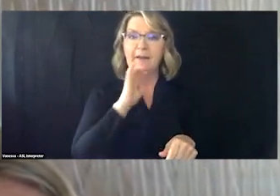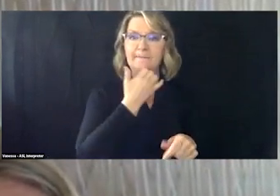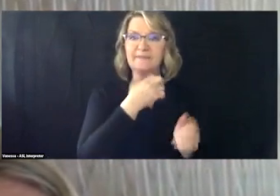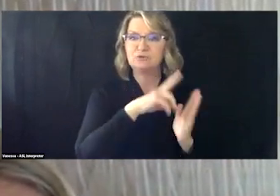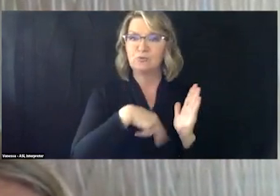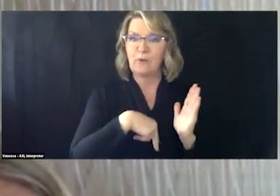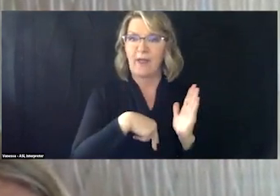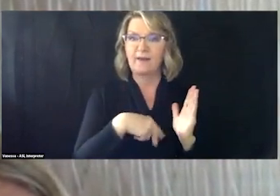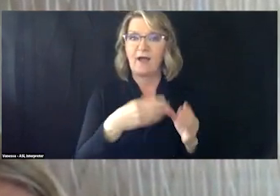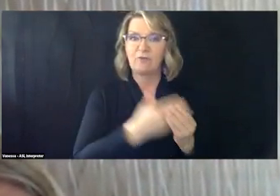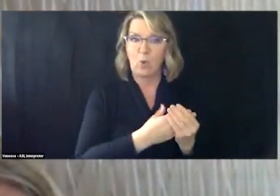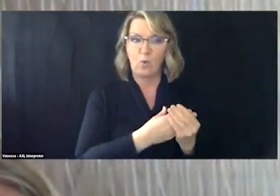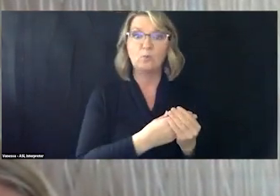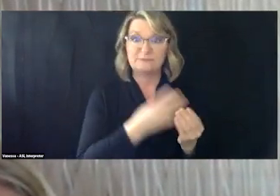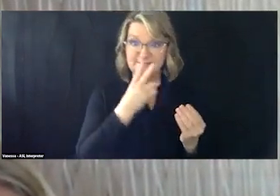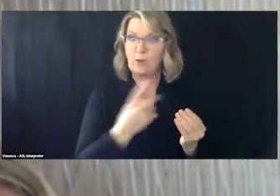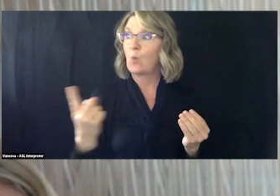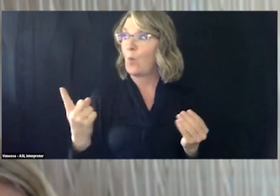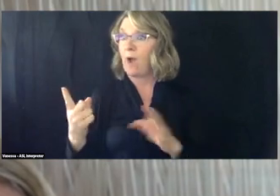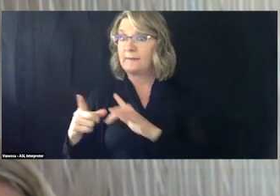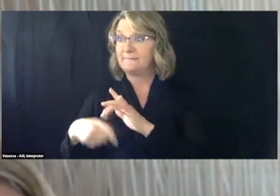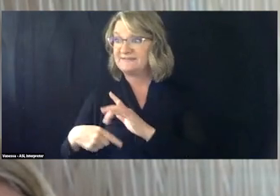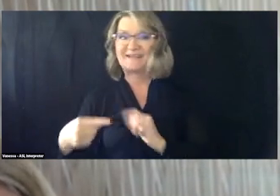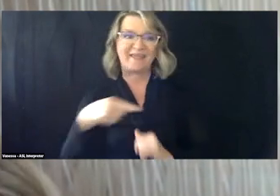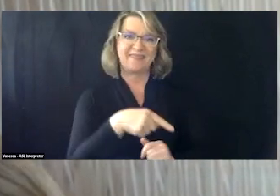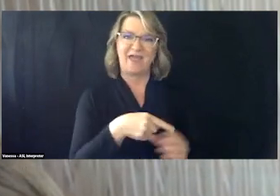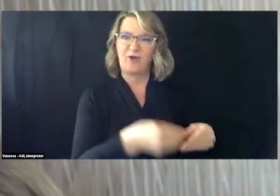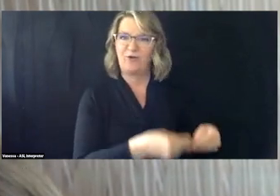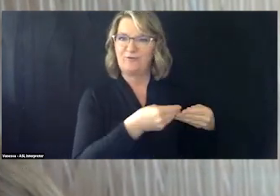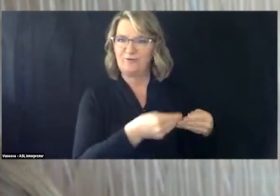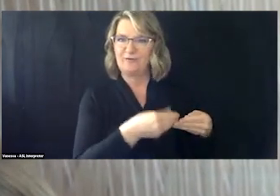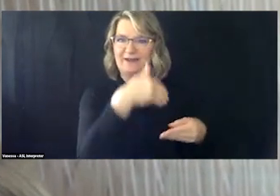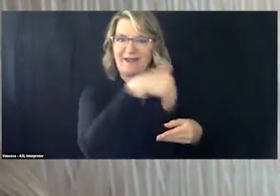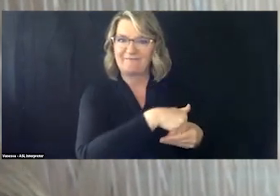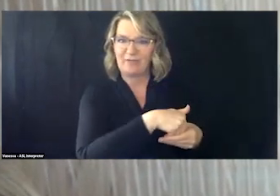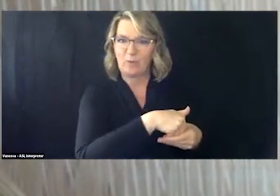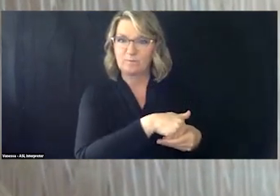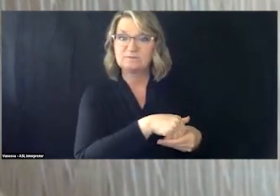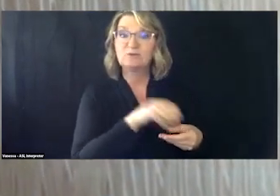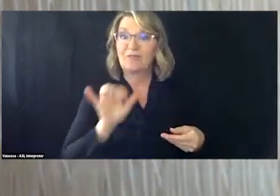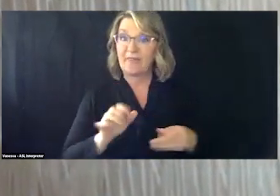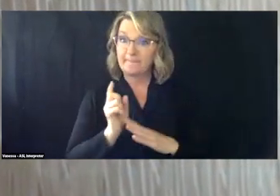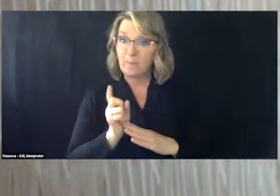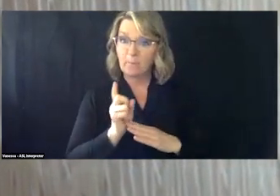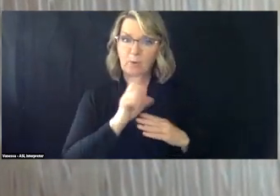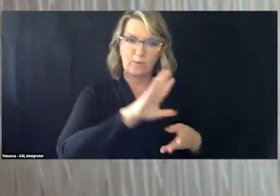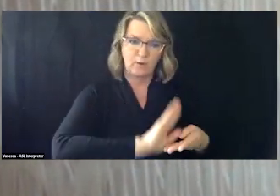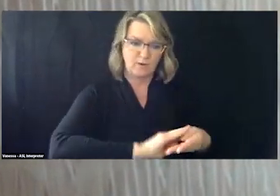envelope and would find that we were had one ballot short so at that point in time we then take